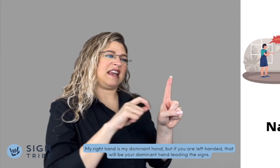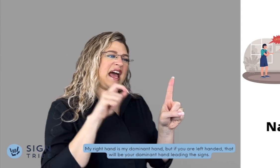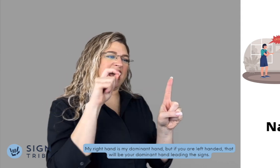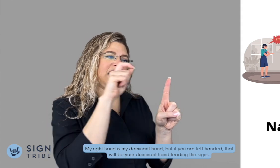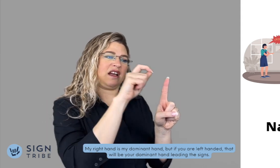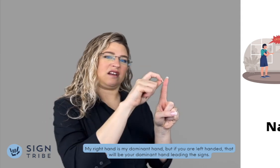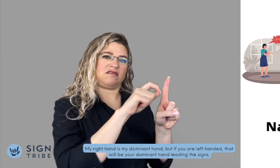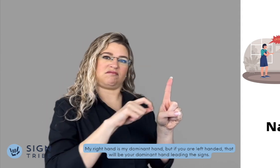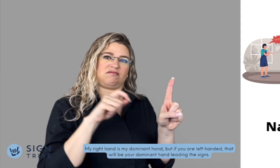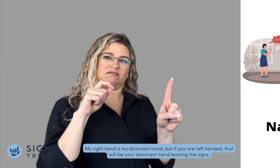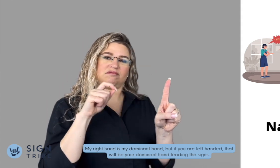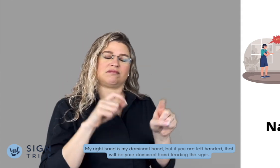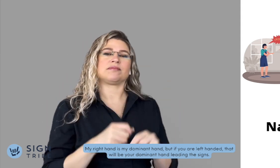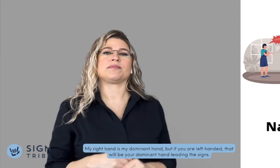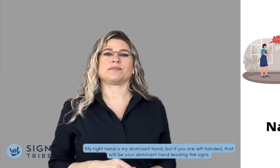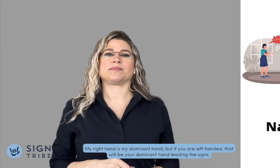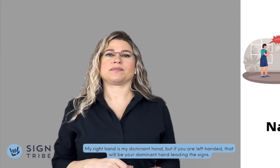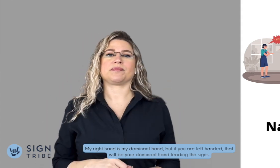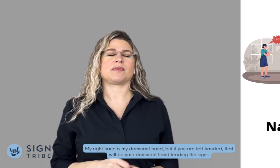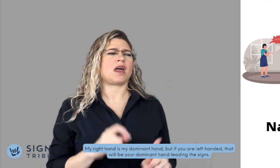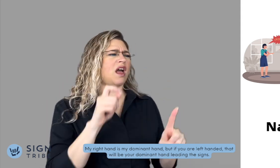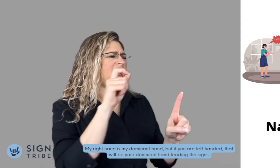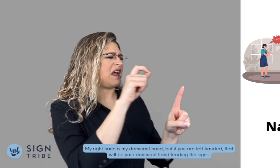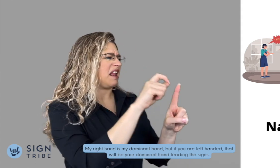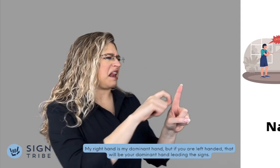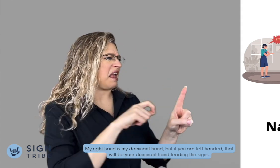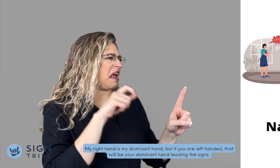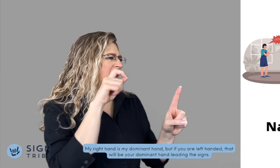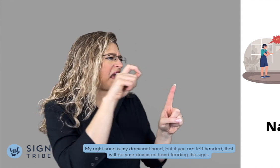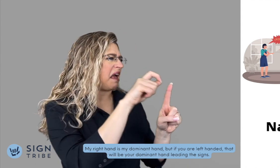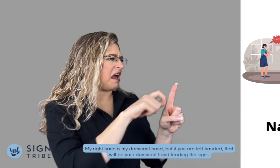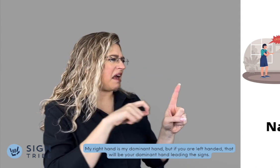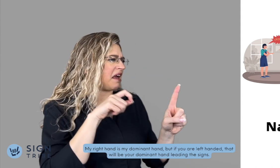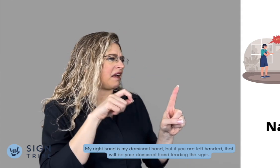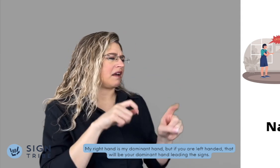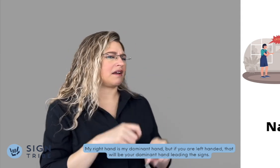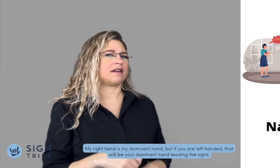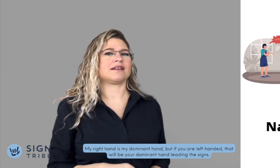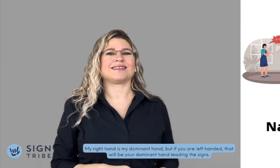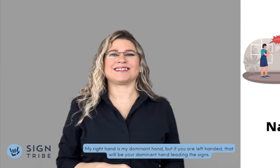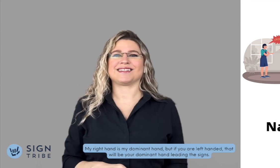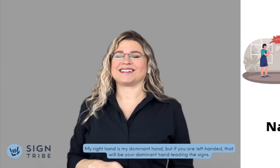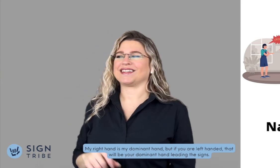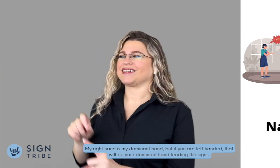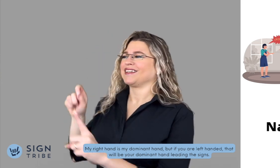Nag.